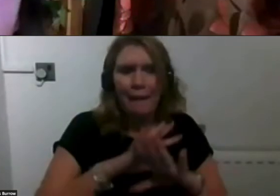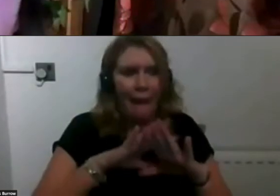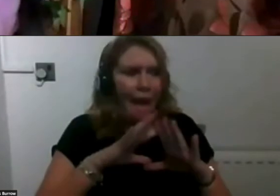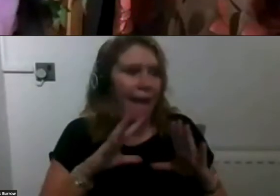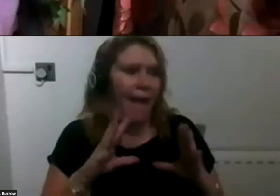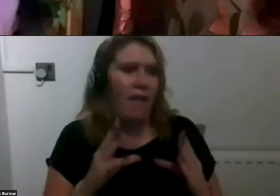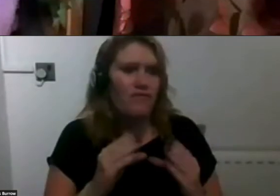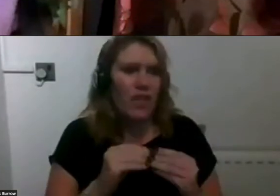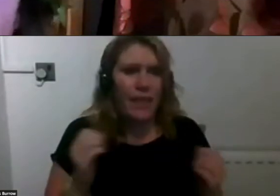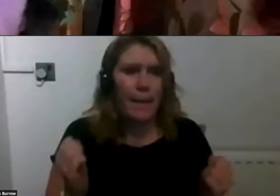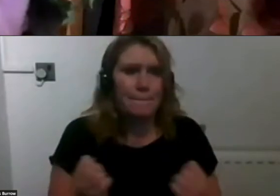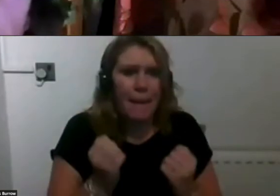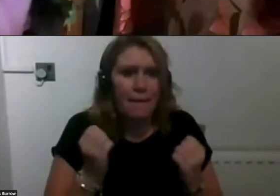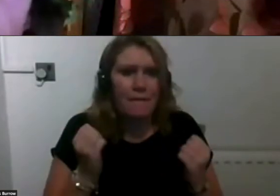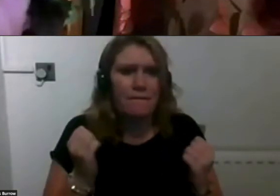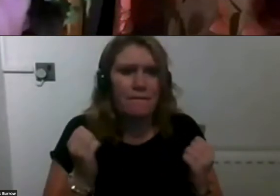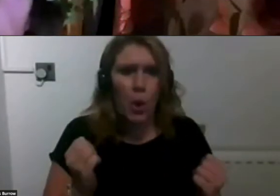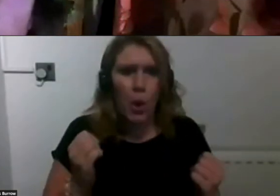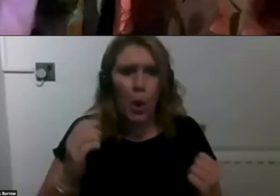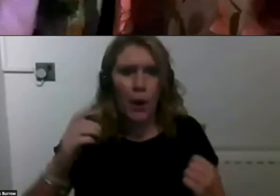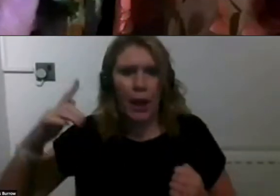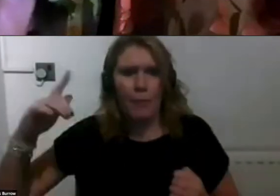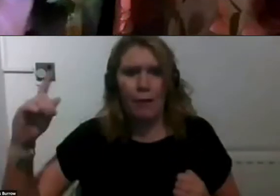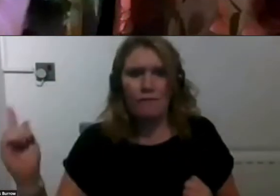Coming from the right, drawing up beside,